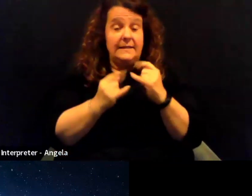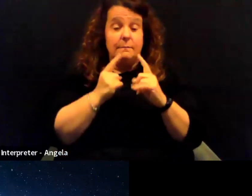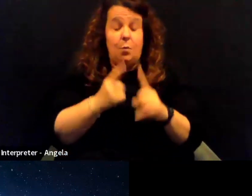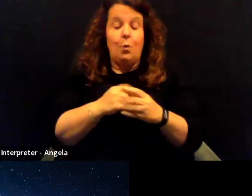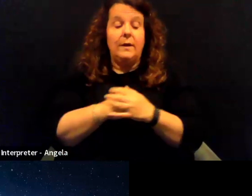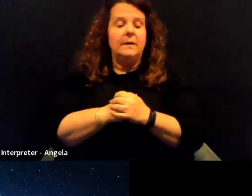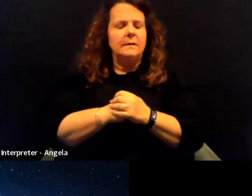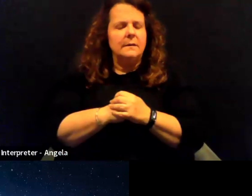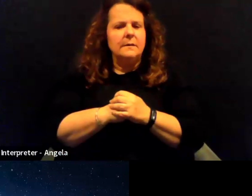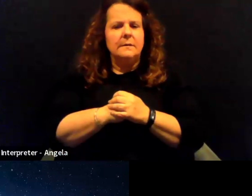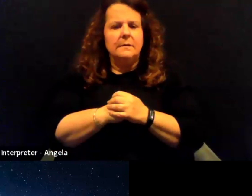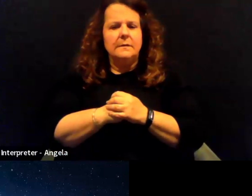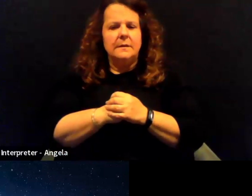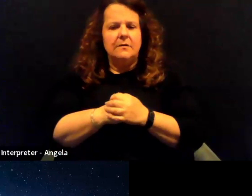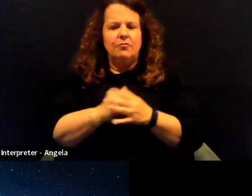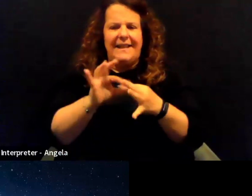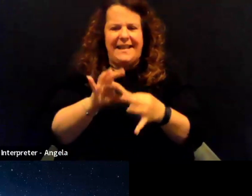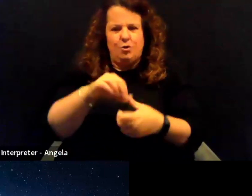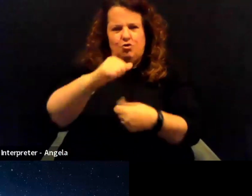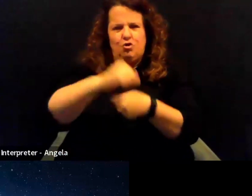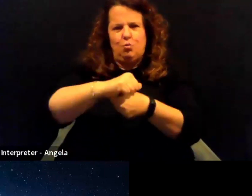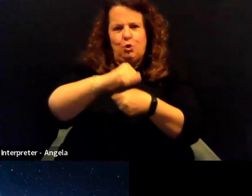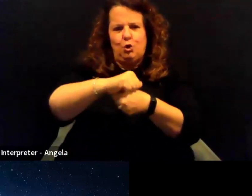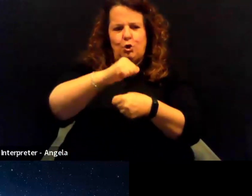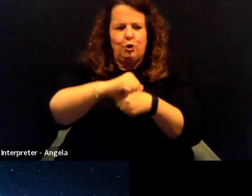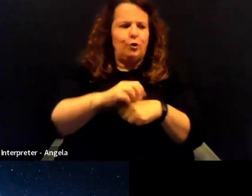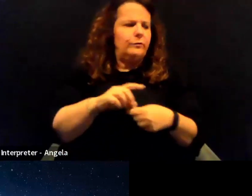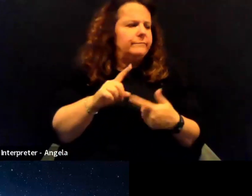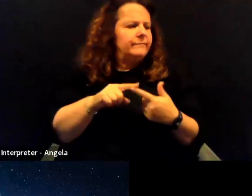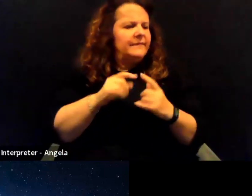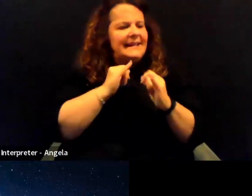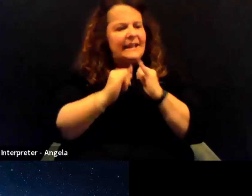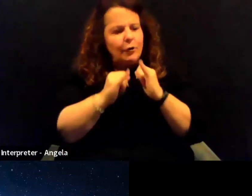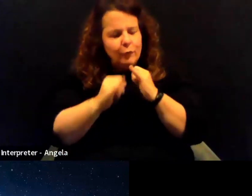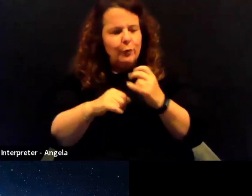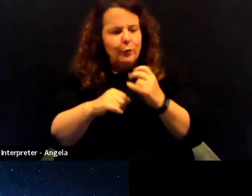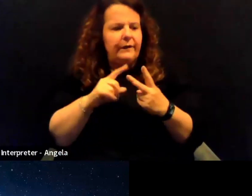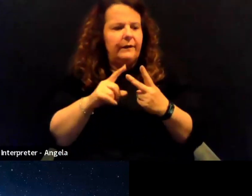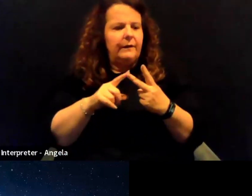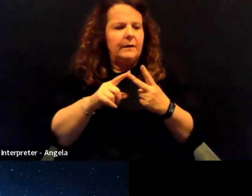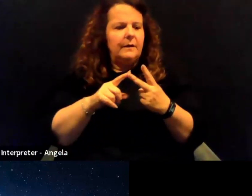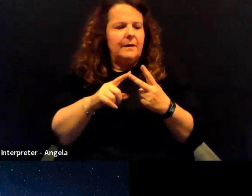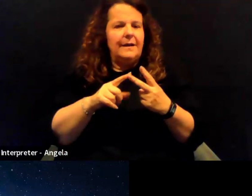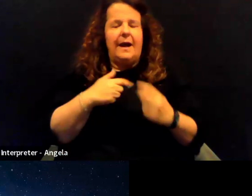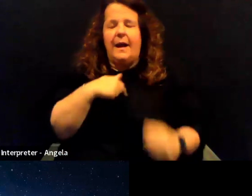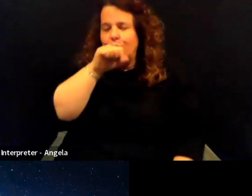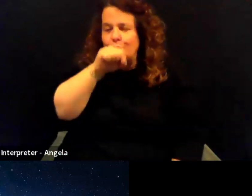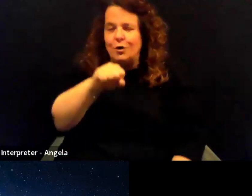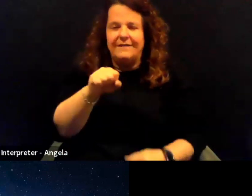the job piece and, you know, the interviewing and I happen to be a Star Trek fan and I love Patrick